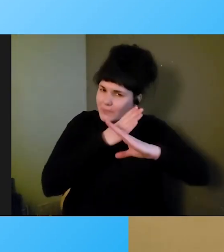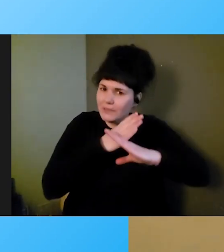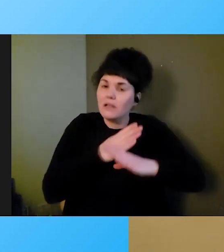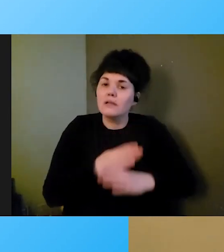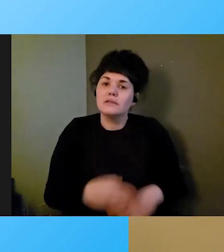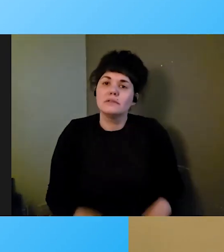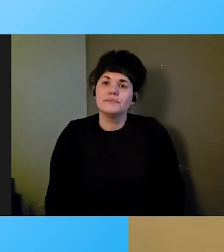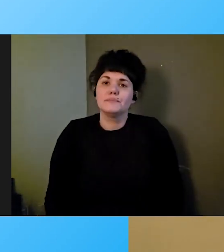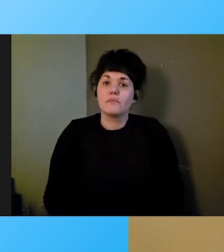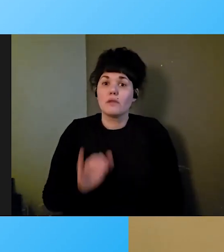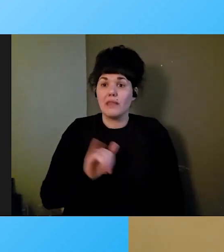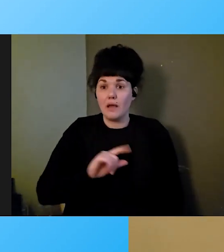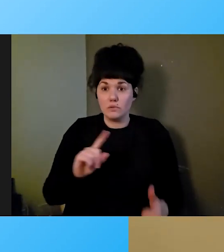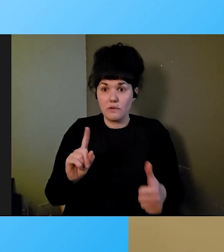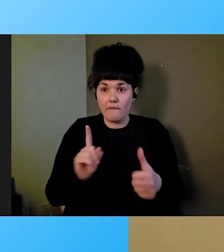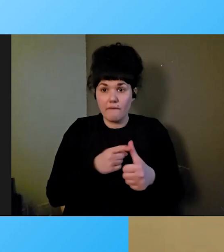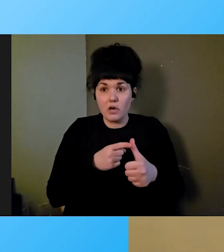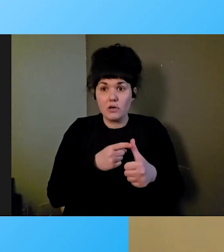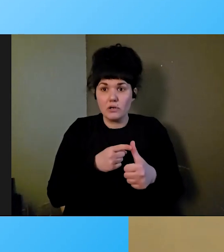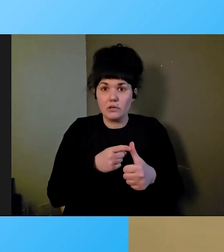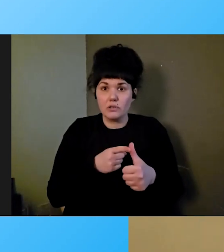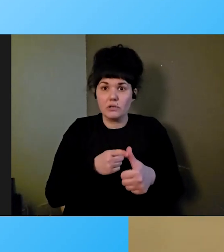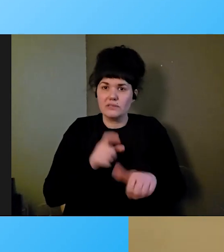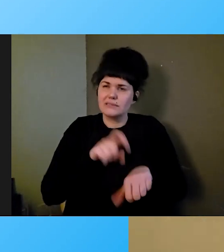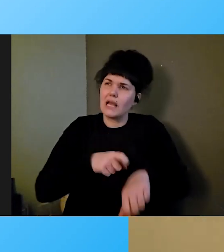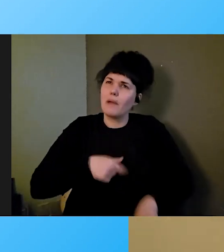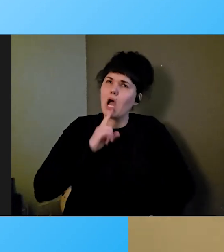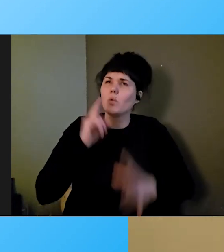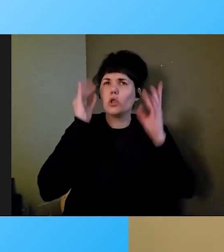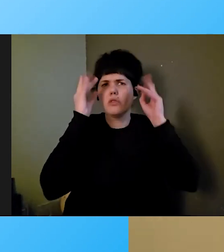first that I really thought about what happens for people